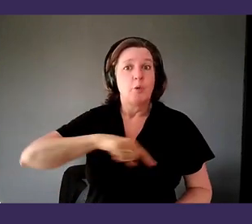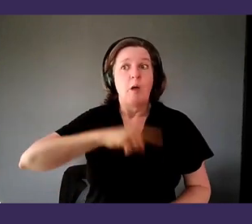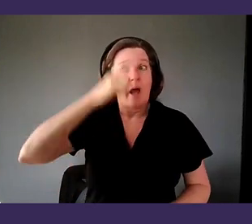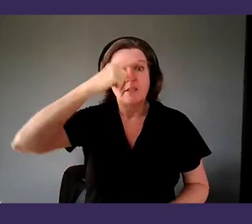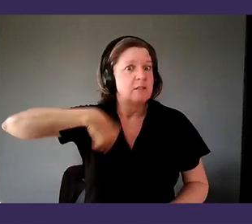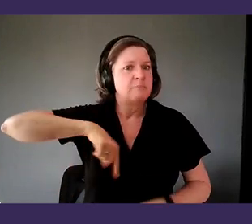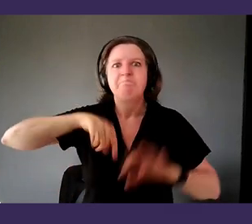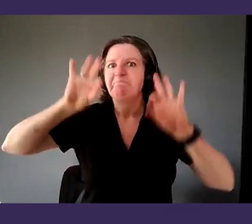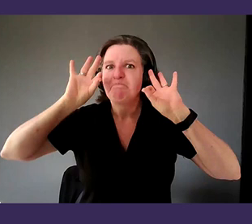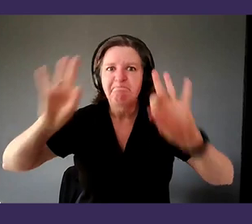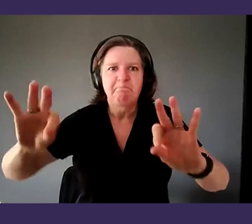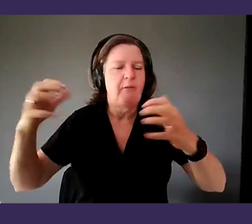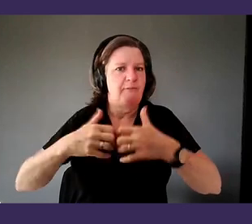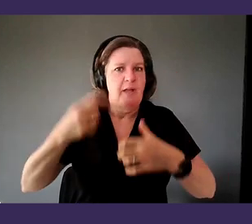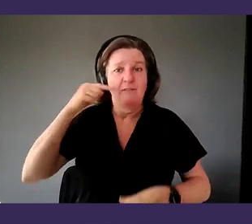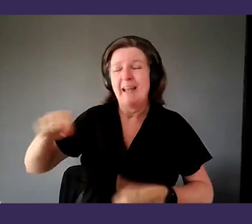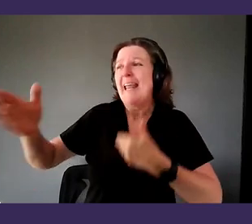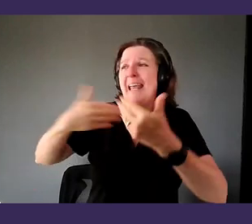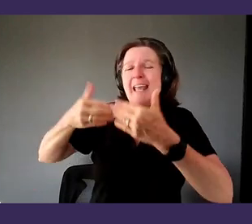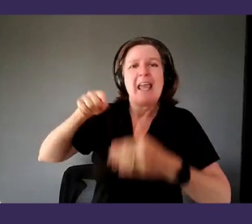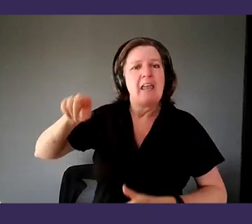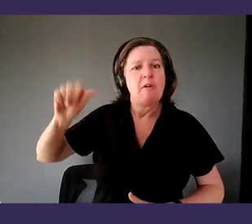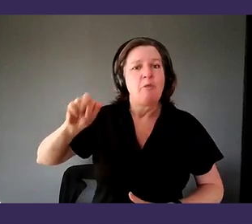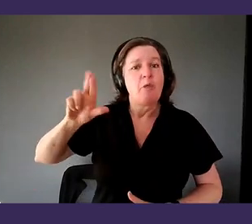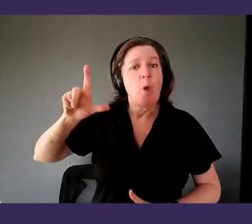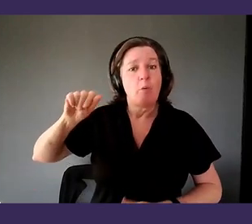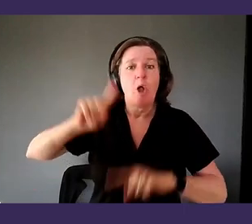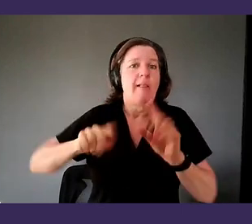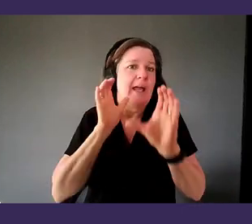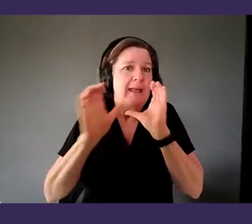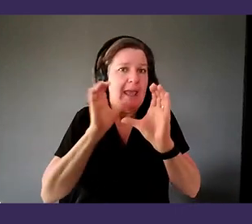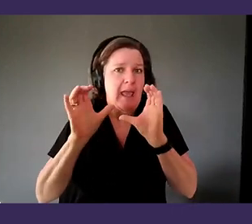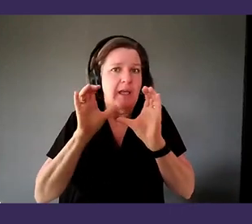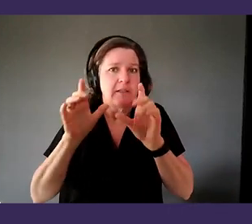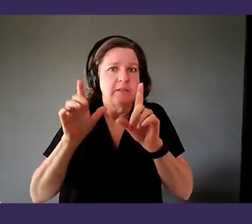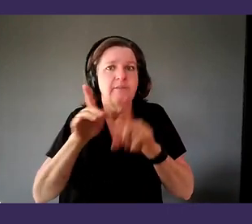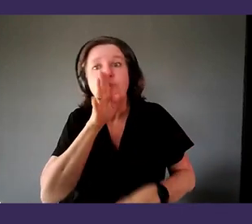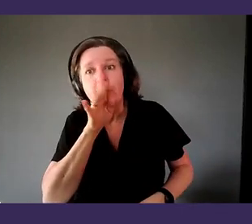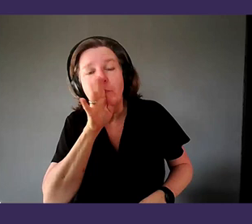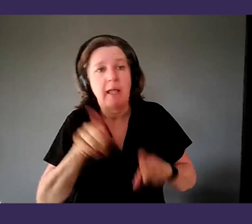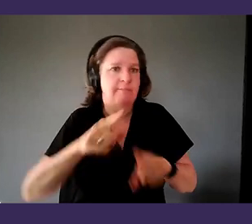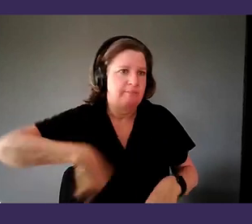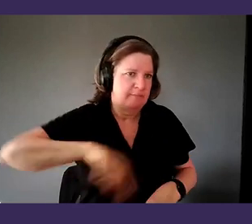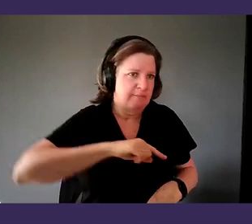Even though she is not able to communicate as we all do verbally on the communication device,